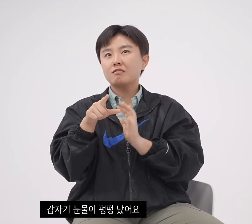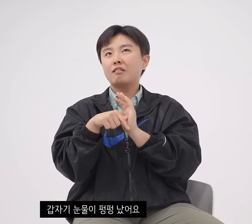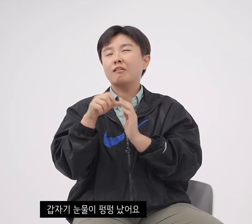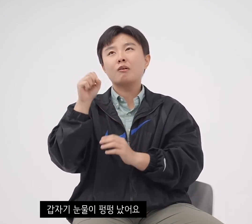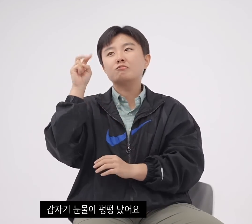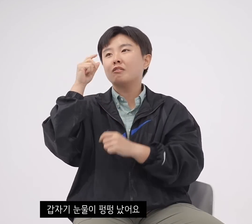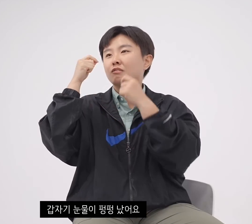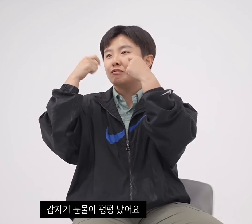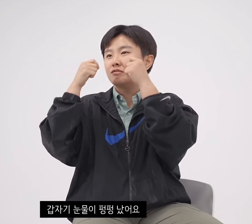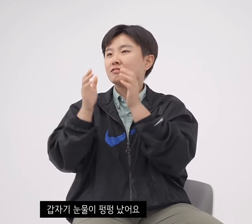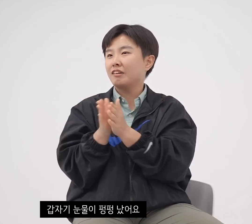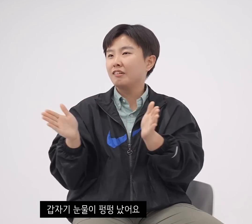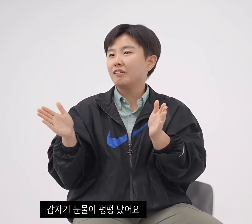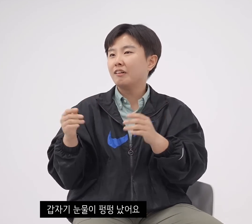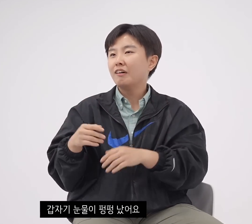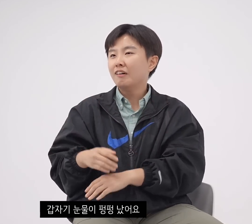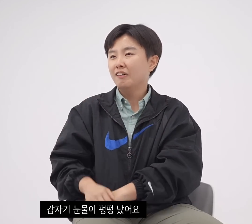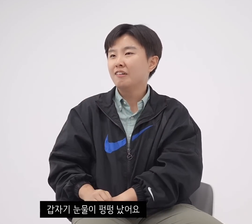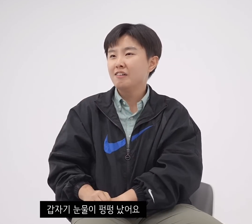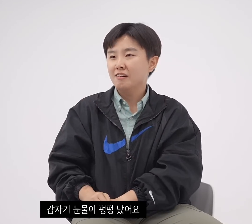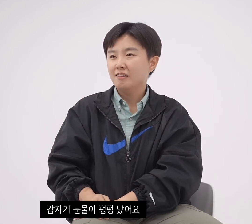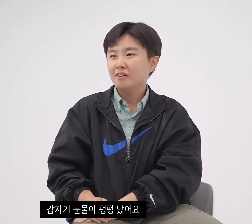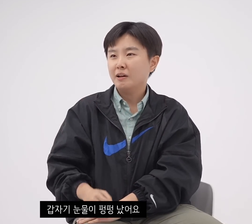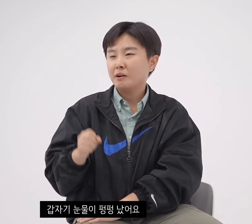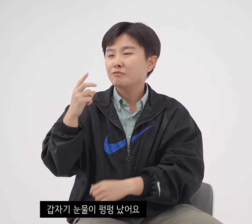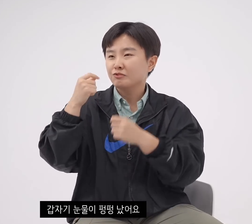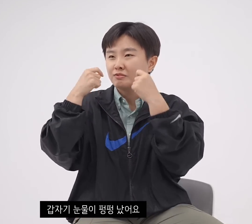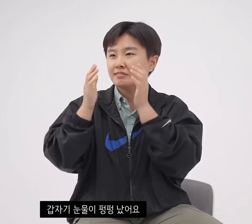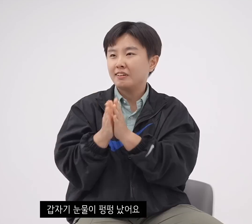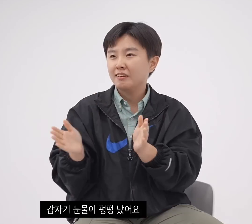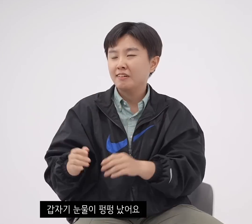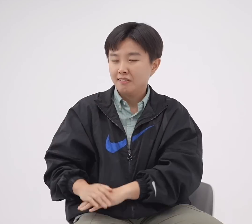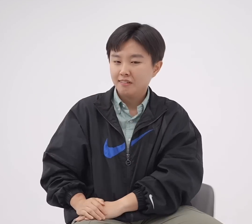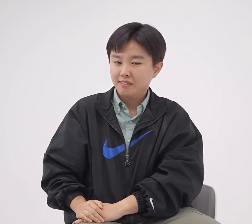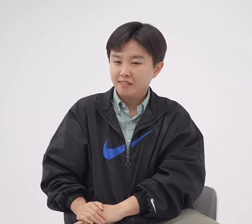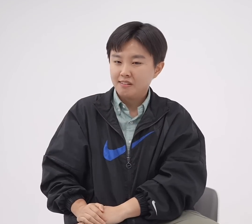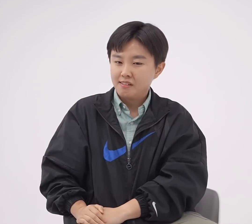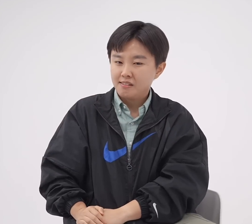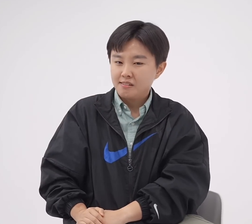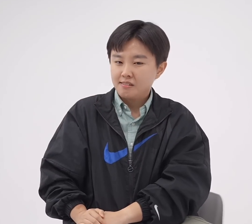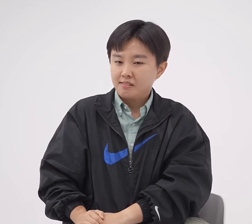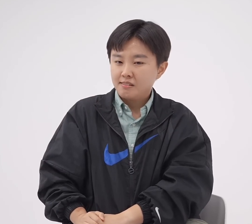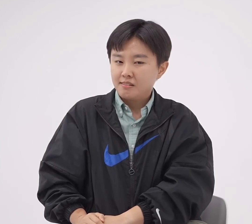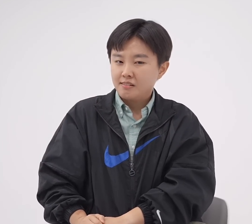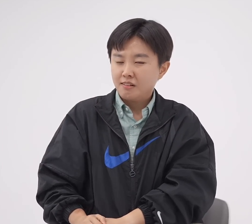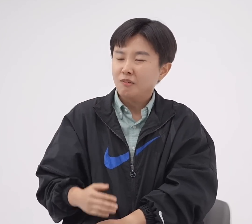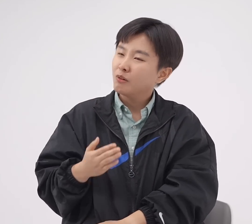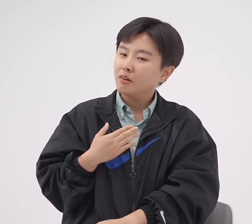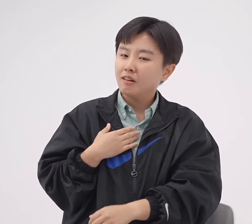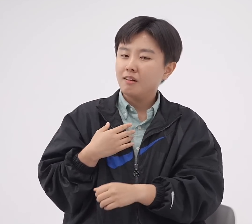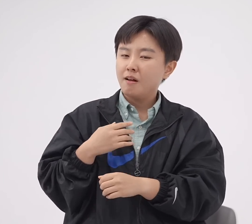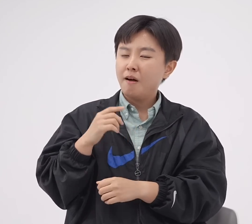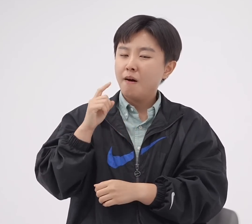I suddenly burst into tears.